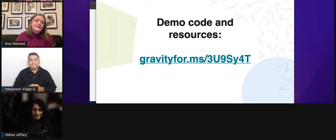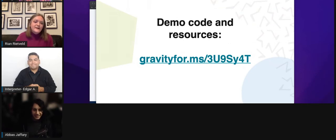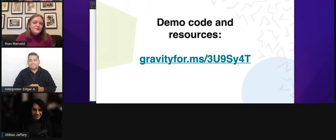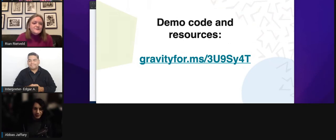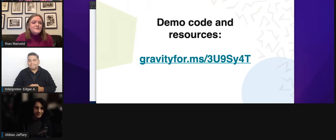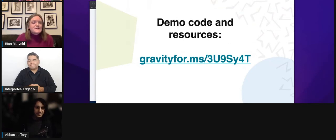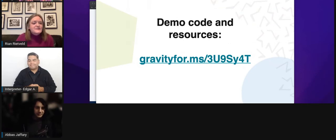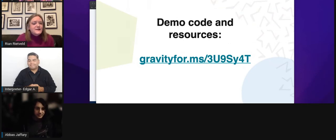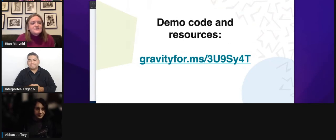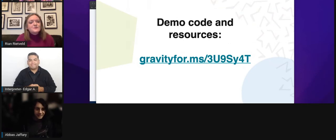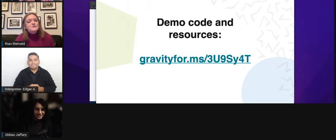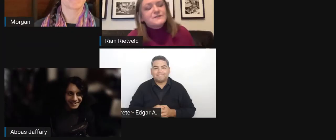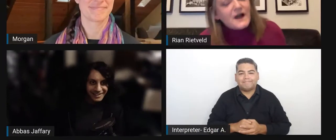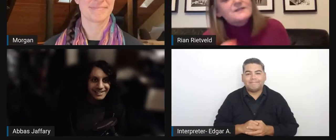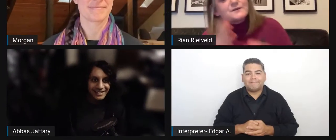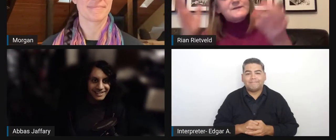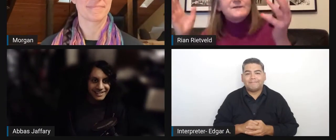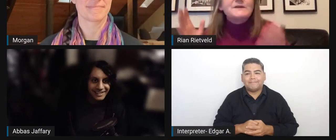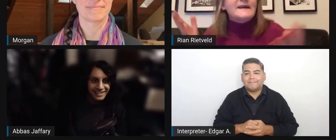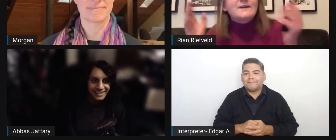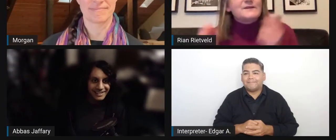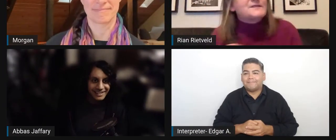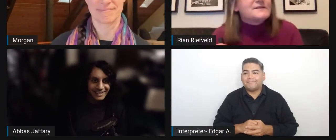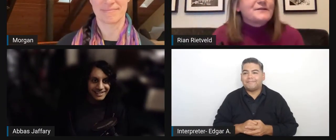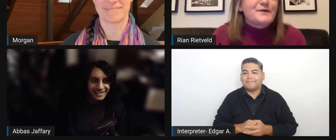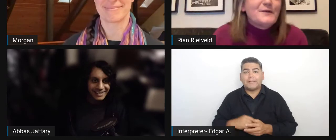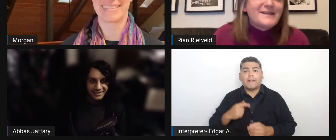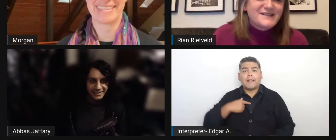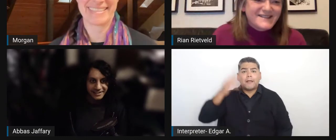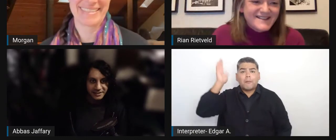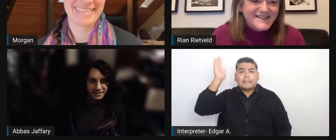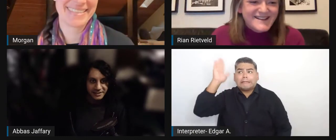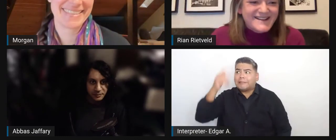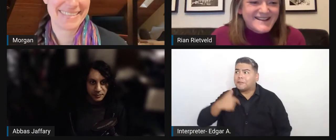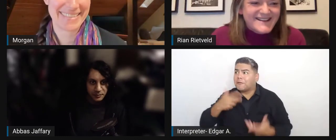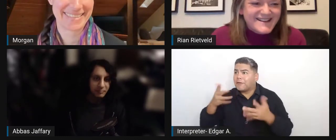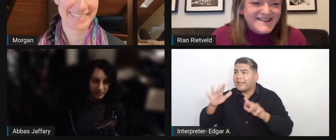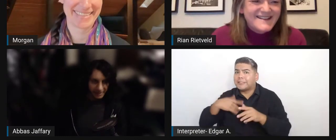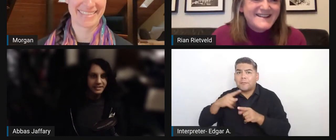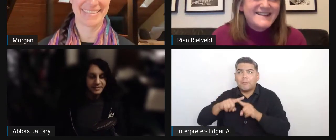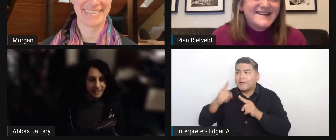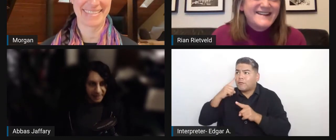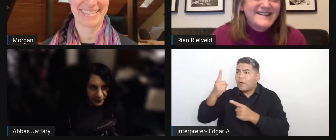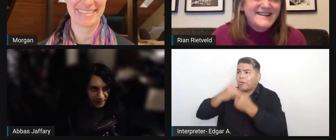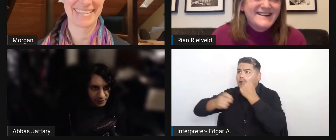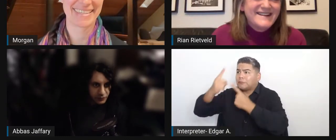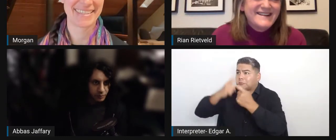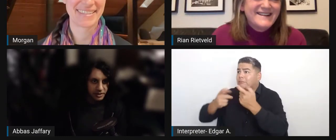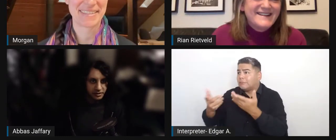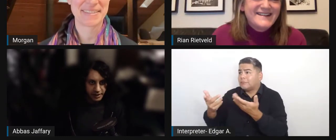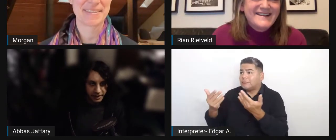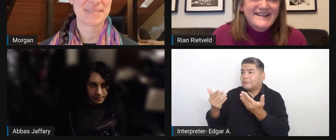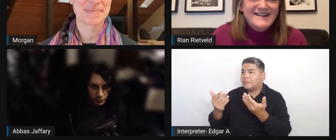That was the presentation. We'll ask why don't we take questions if you want. Thank you so much, Rian, and Morgan.